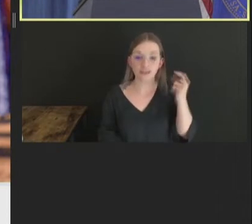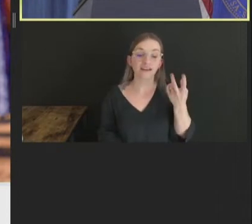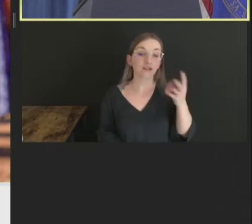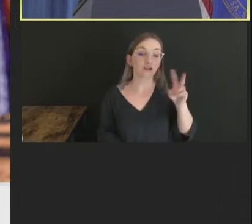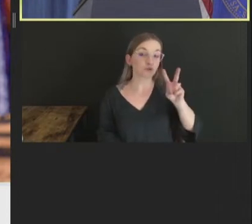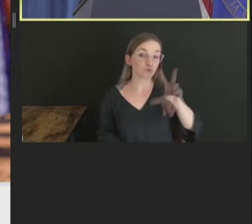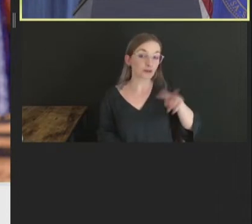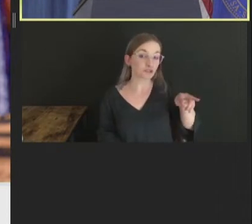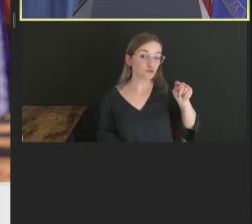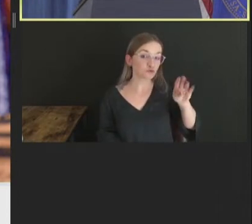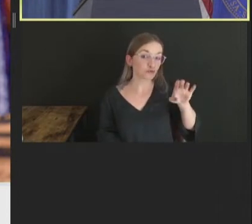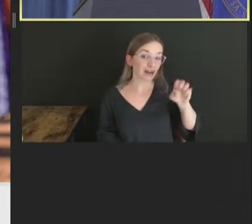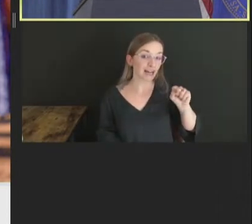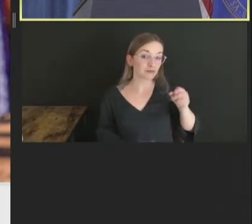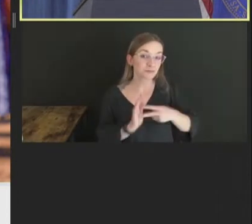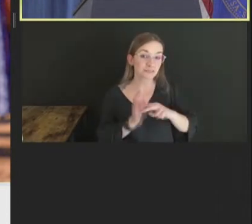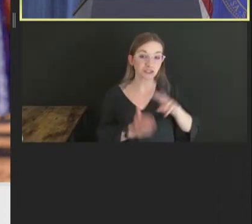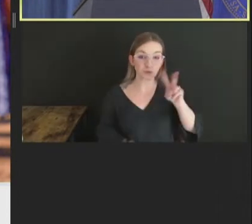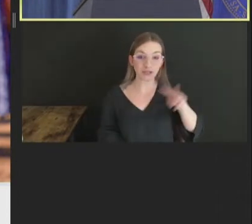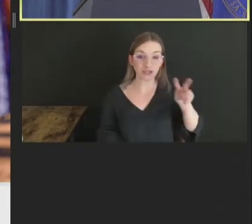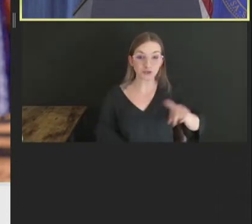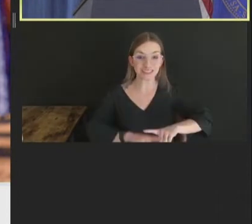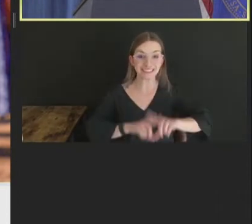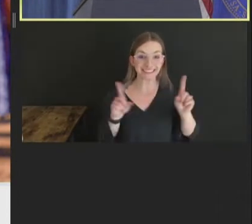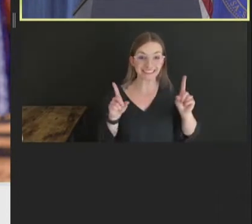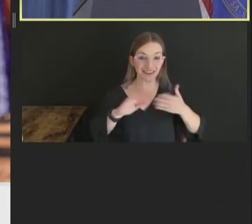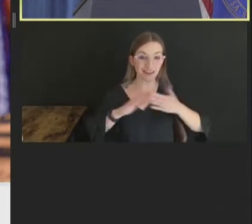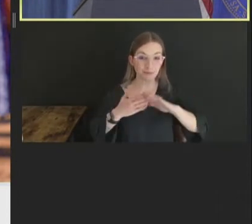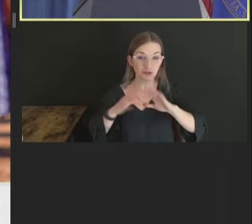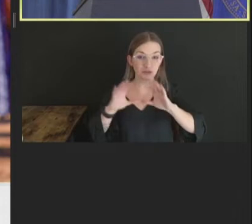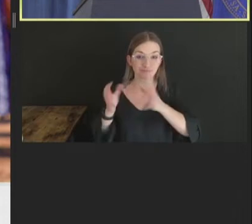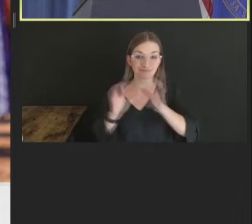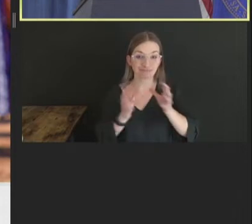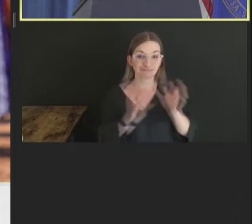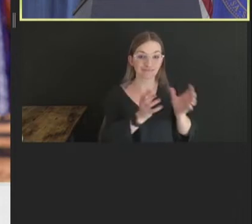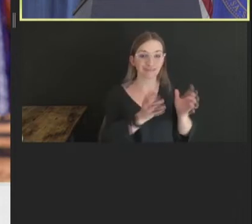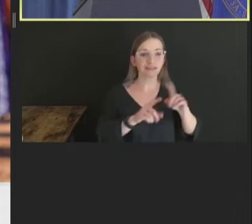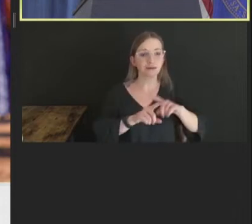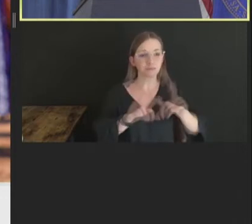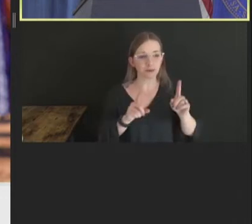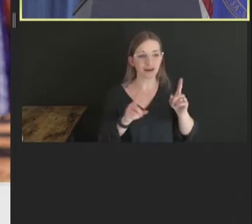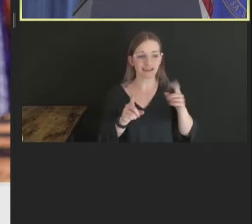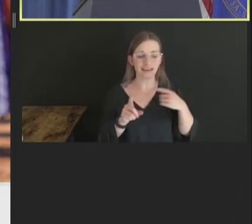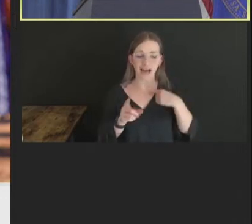but I think overall, there was a choice to have very transparent communication with their